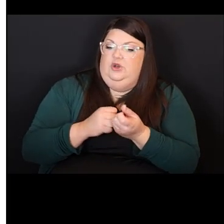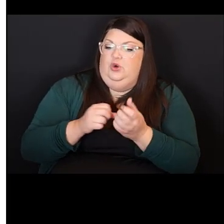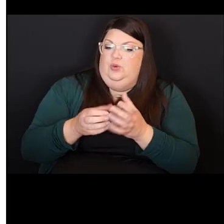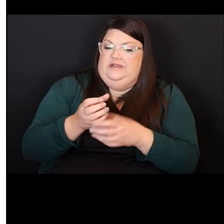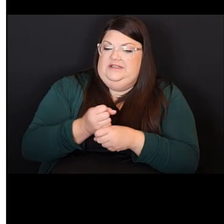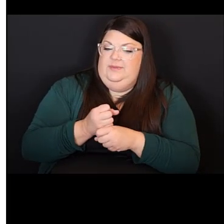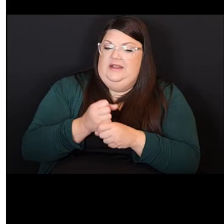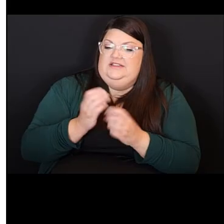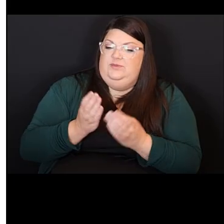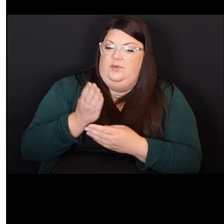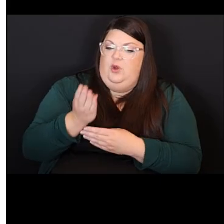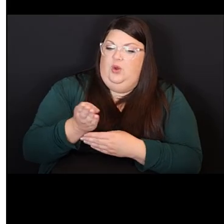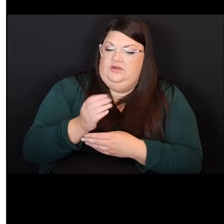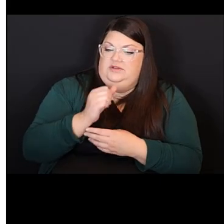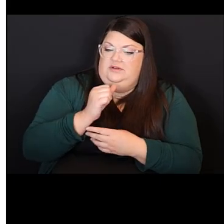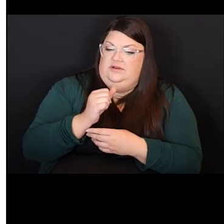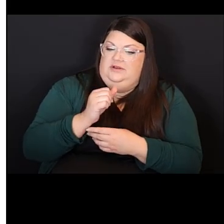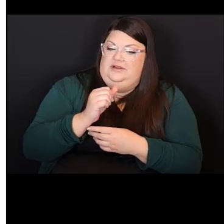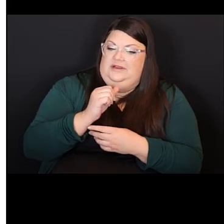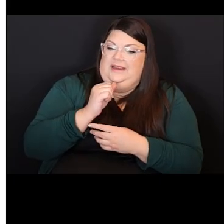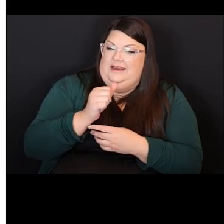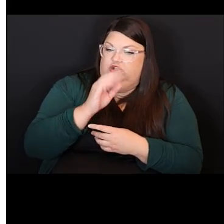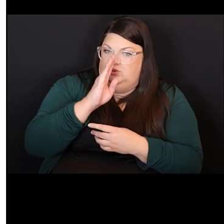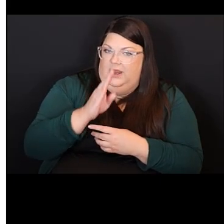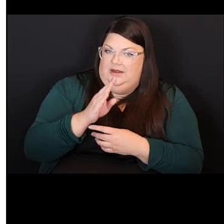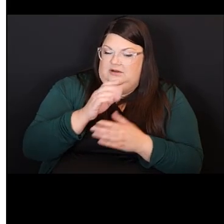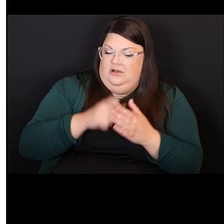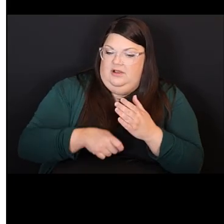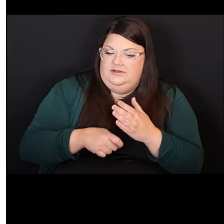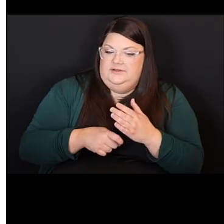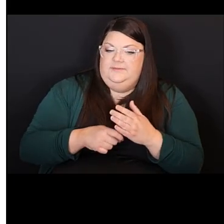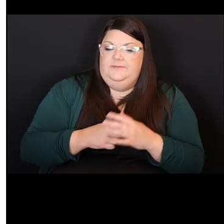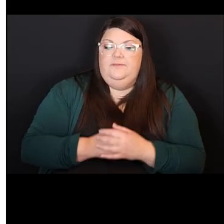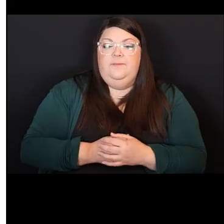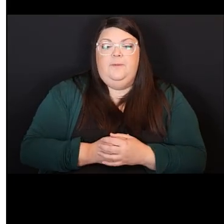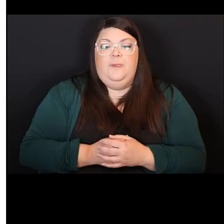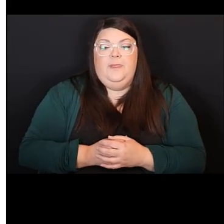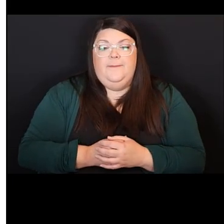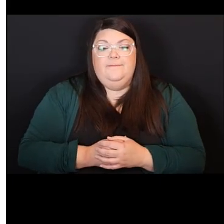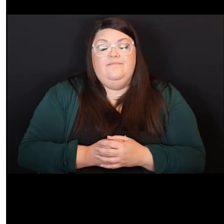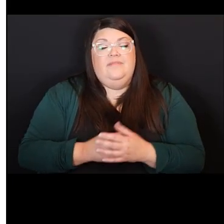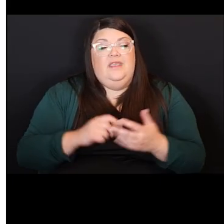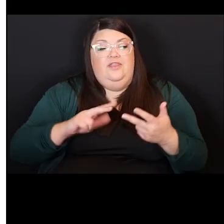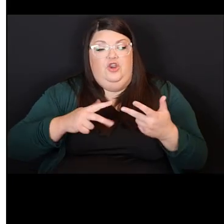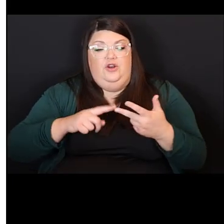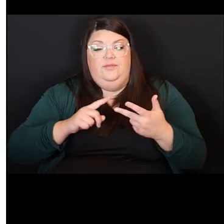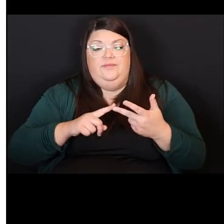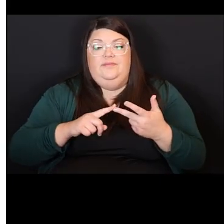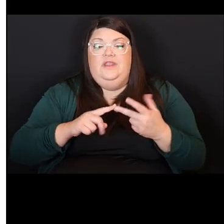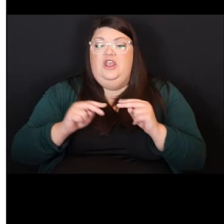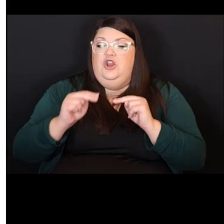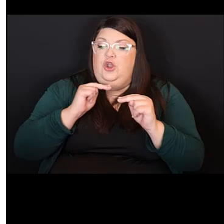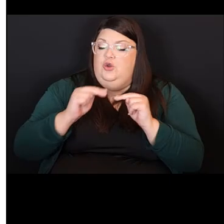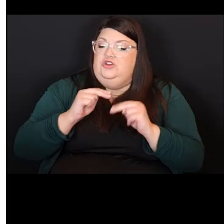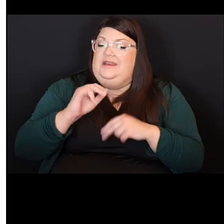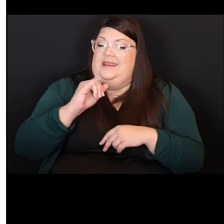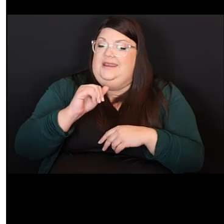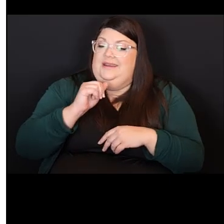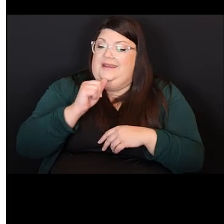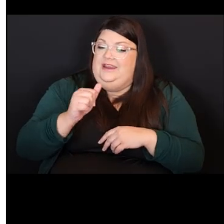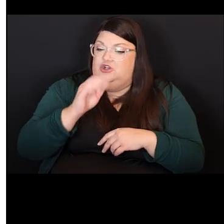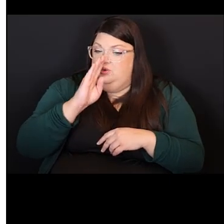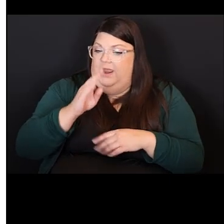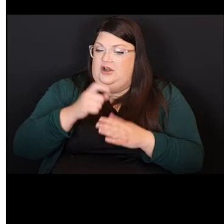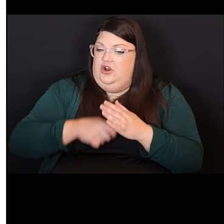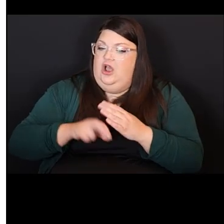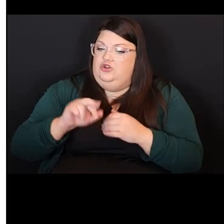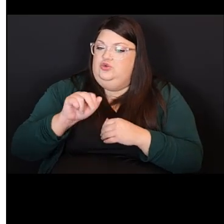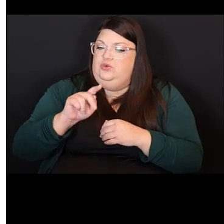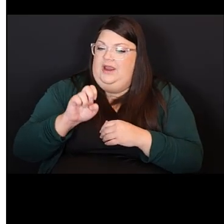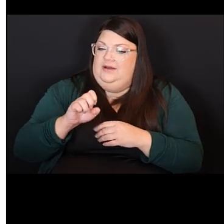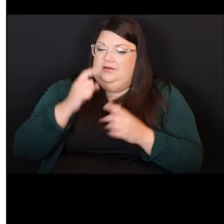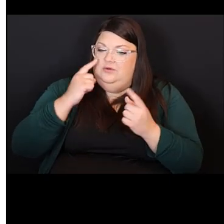Step 3: Negotiated Indirect Cost Rate Agreement (NICRA). Reviewer analyzes documentation and